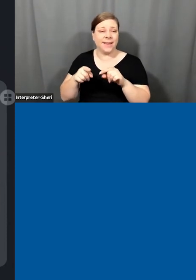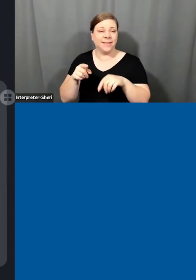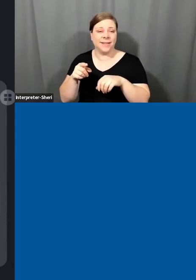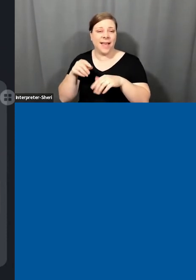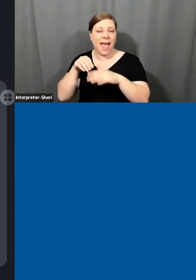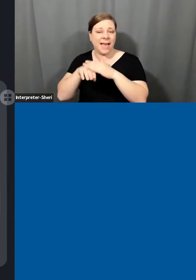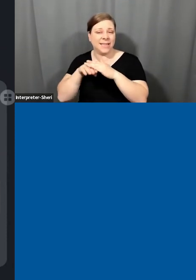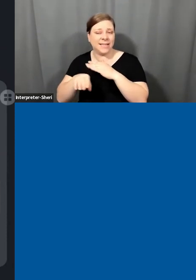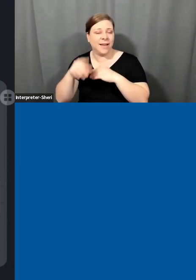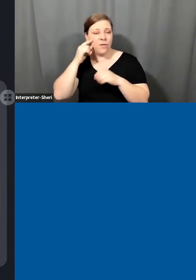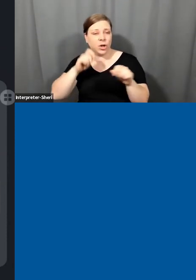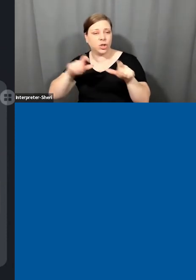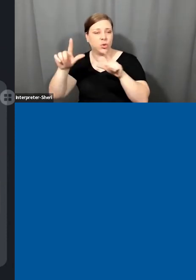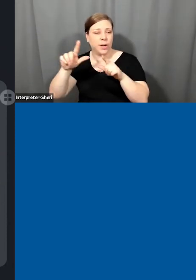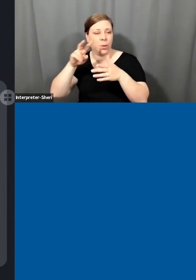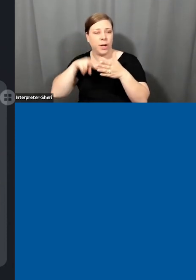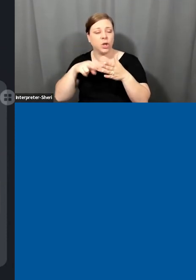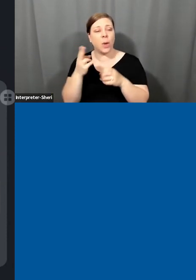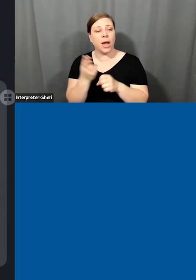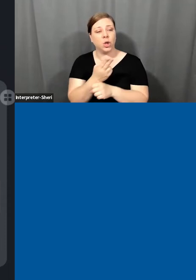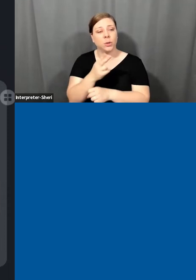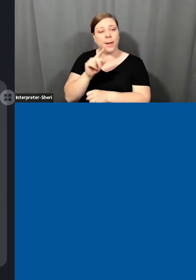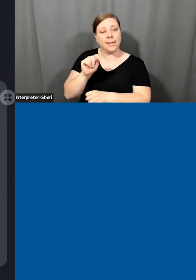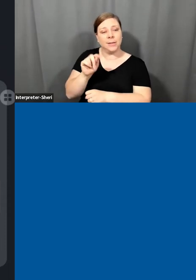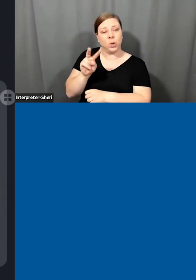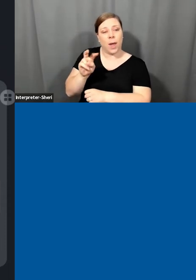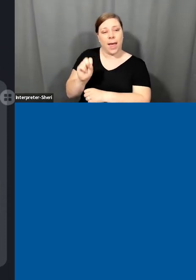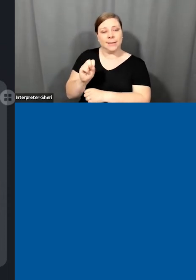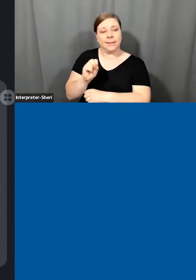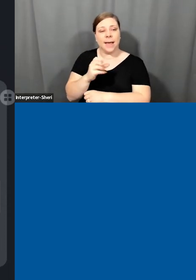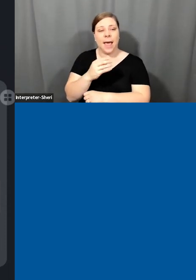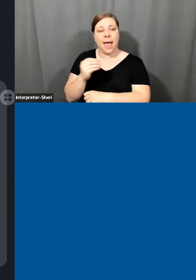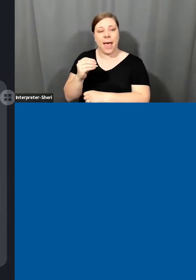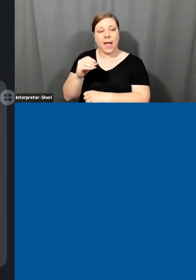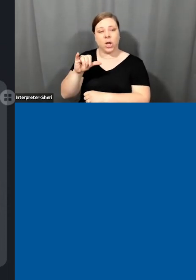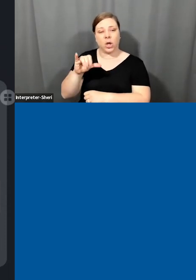I use my T2S app and my YouCut Video Editor. We have two screenshots to the right.